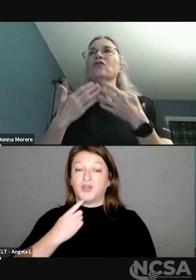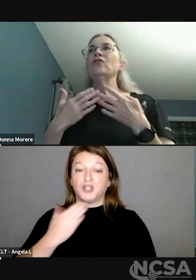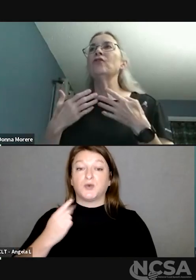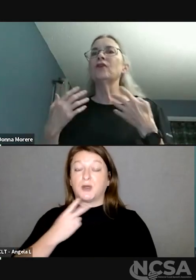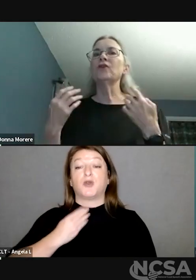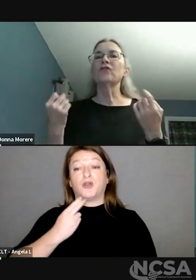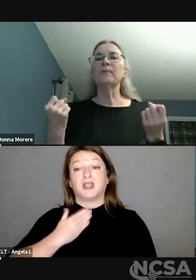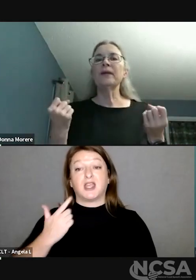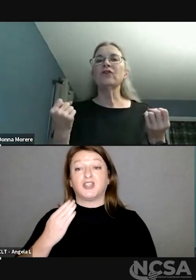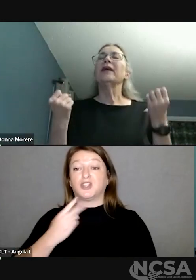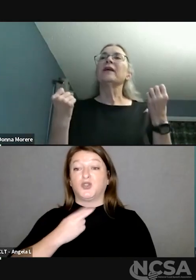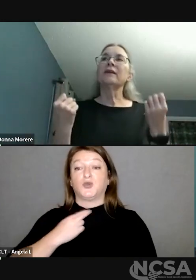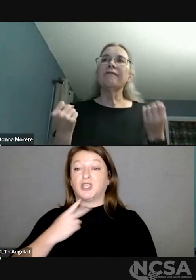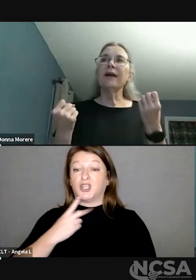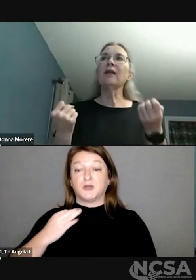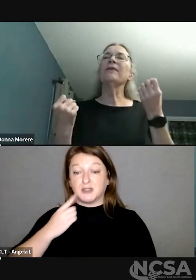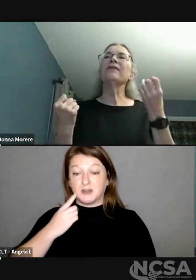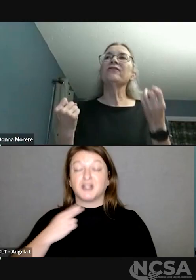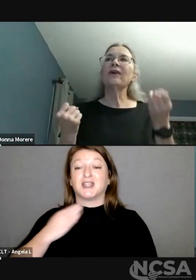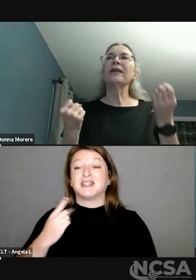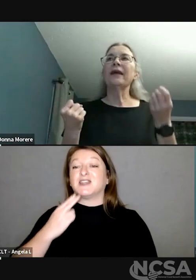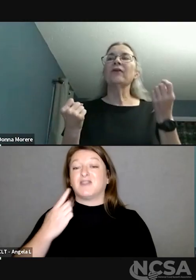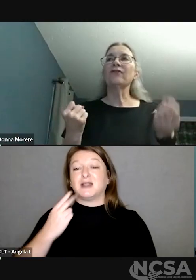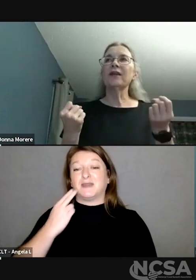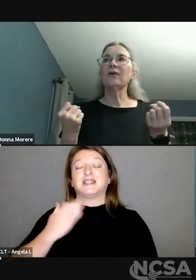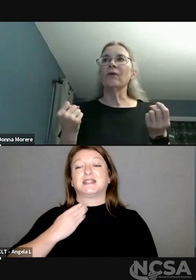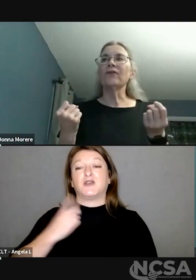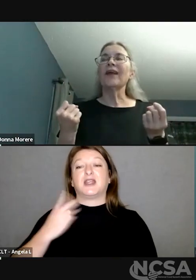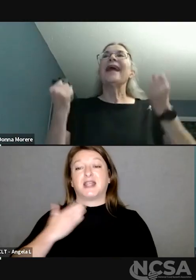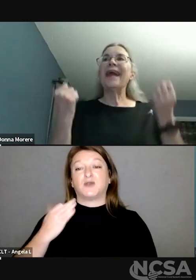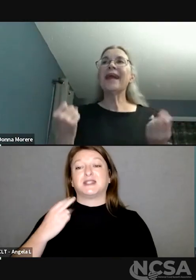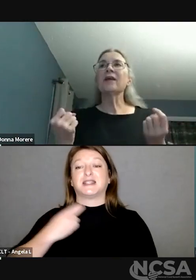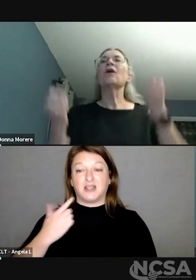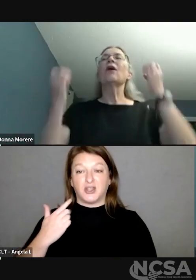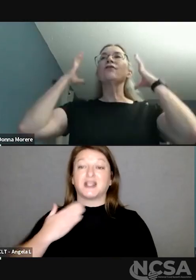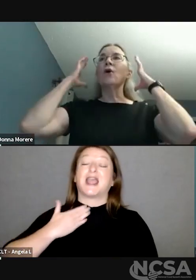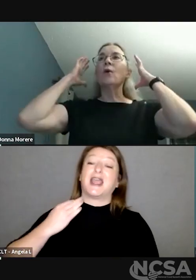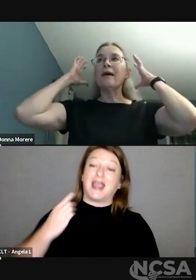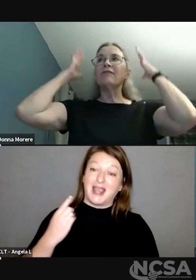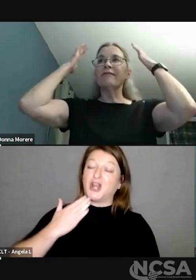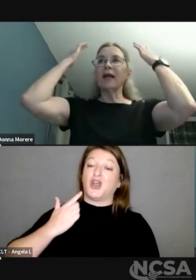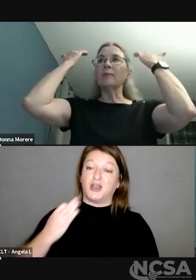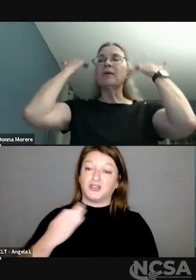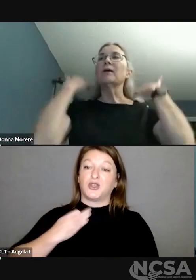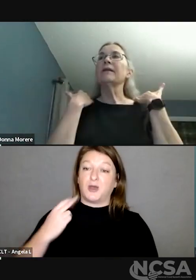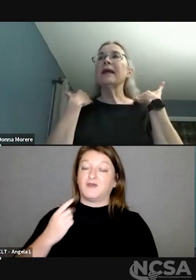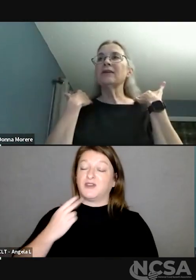using Cued Speech can develop these sounding out skills and also have developed that